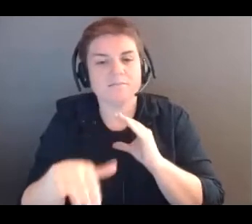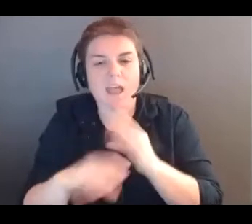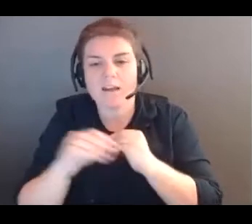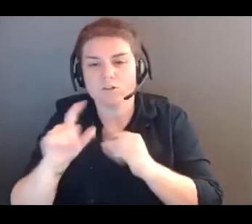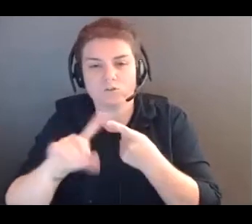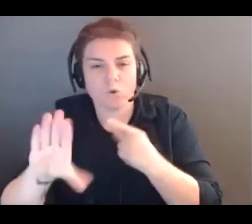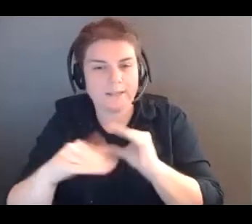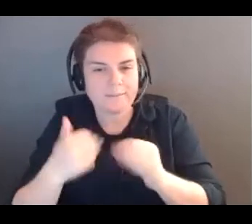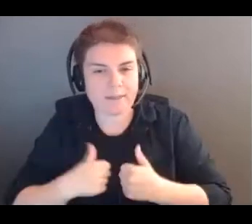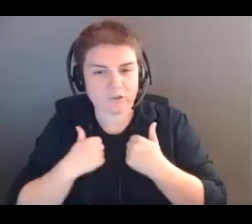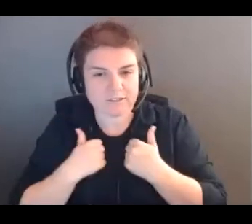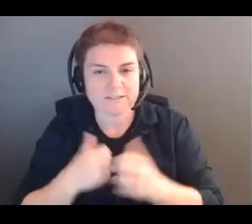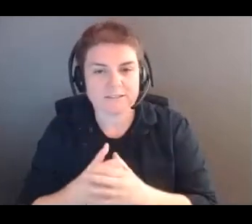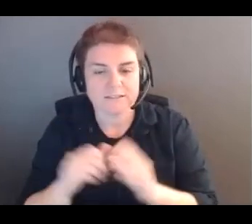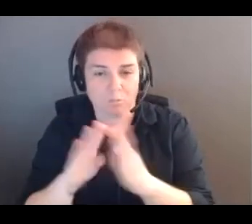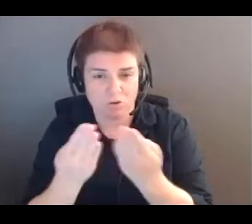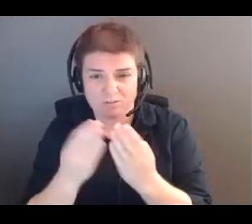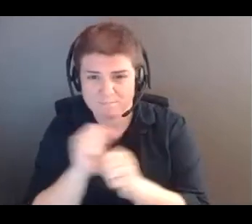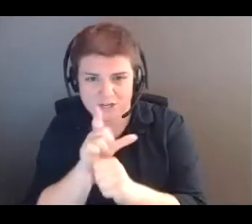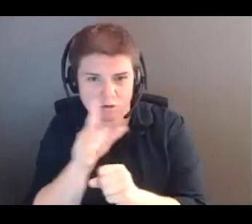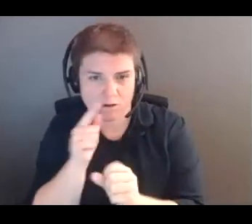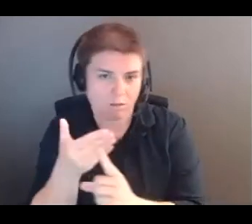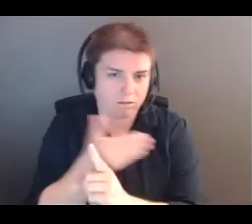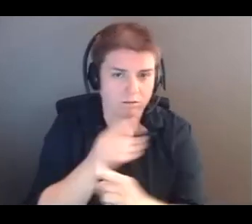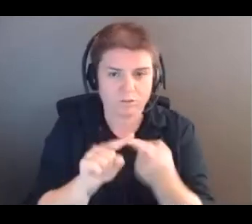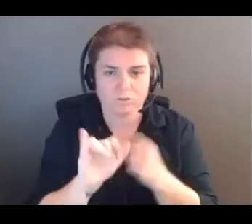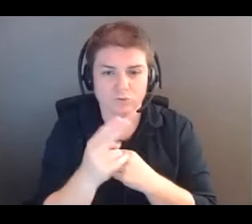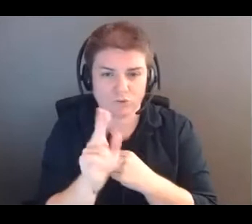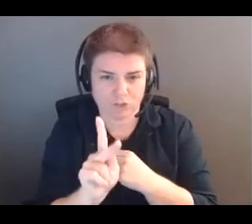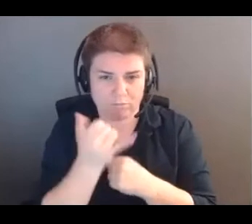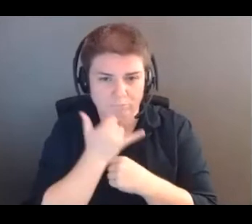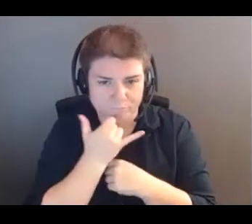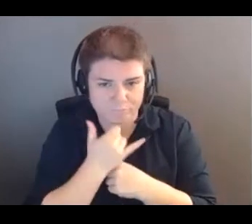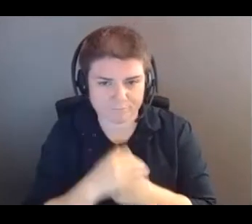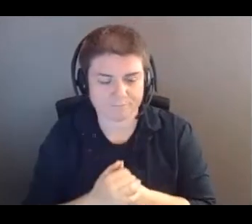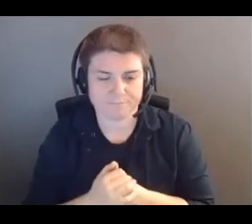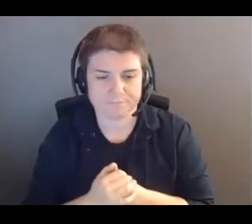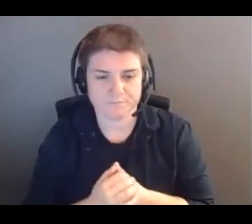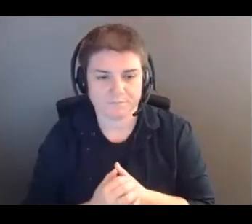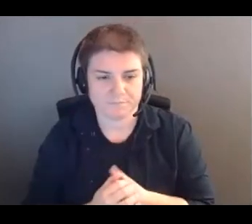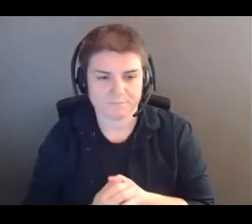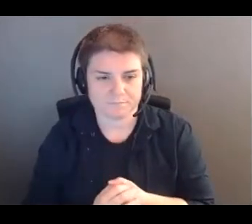from us isn't ending up in your spam or junk folder by mistake. Successful applicants will